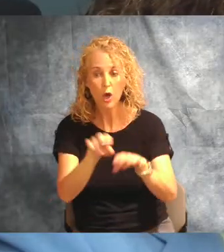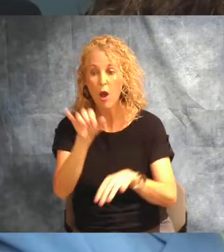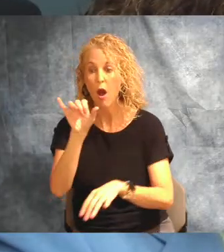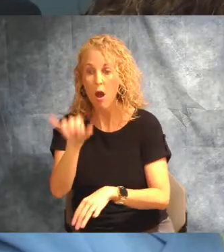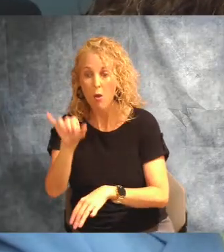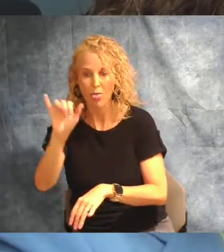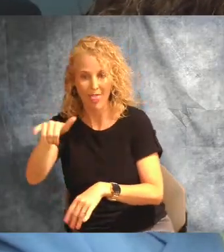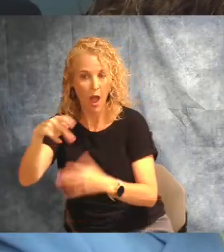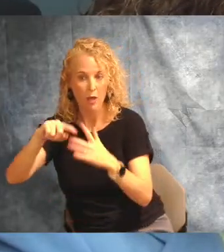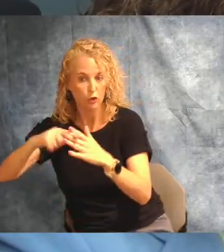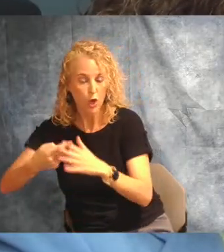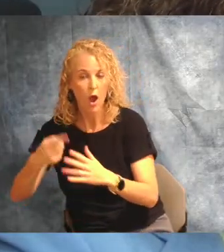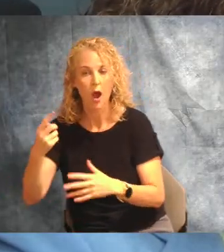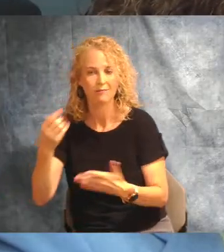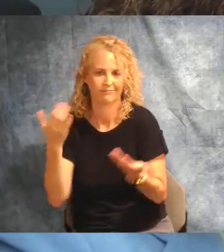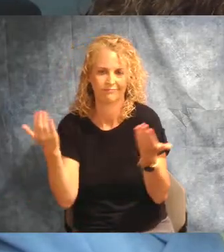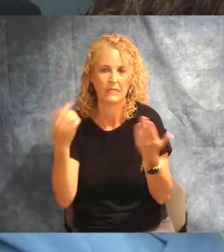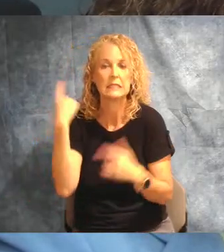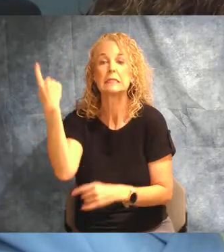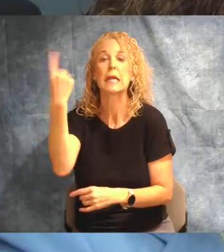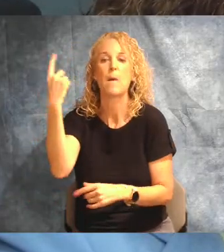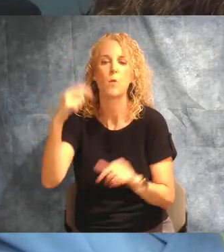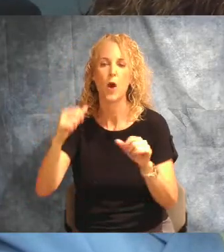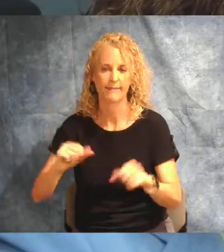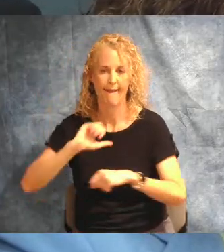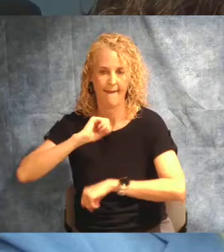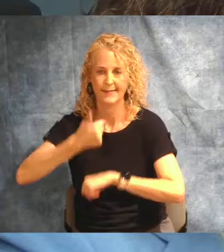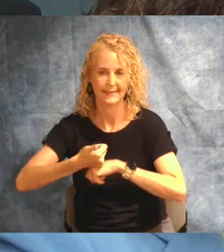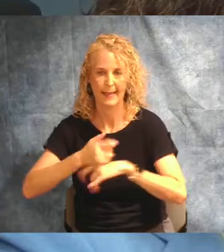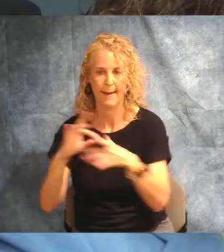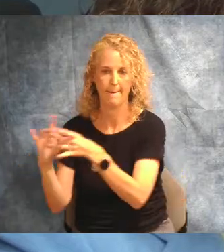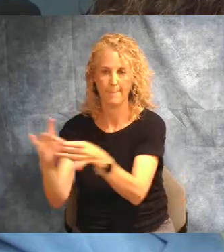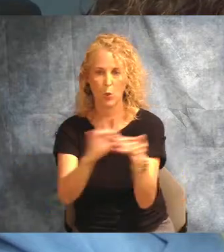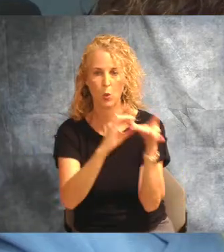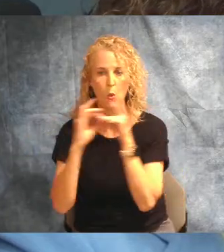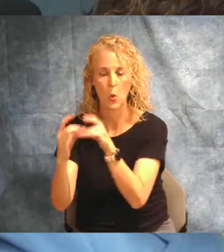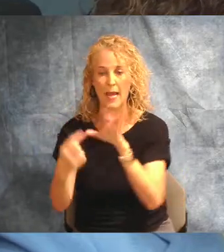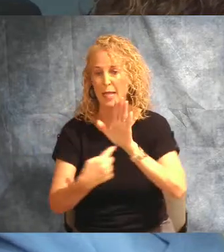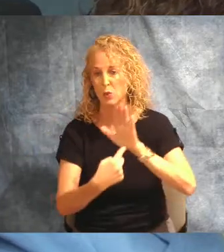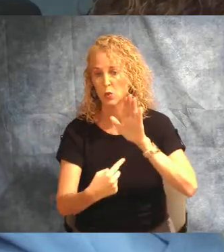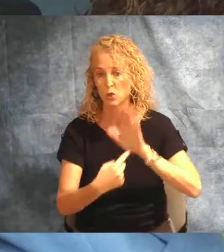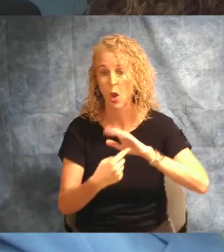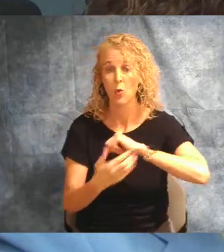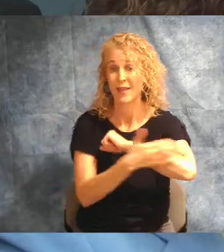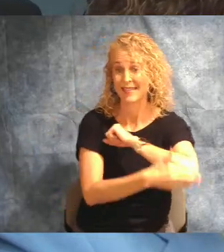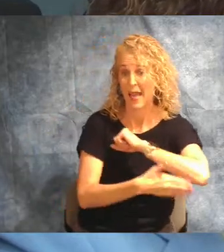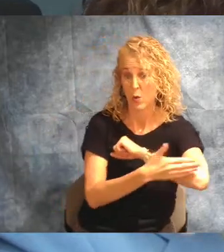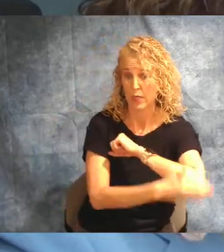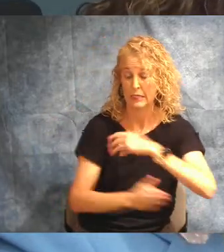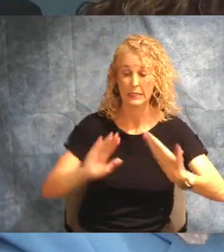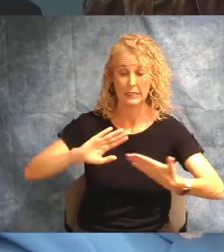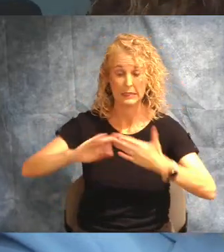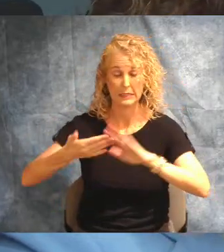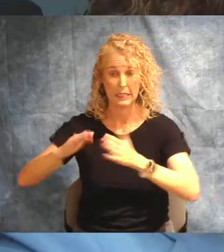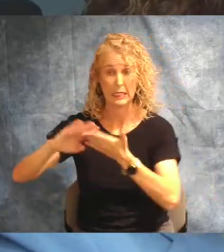don't know if OKI or something. It's coordinated from like you said, county, city, state.